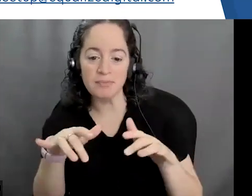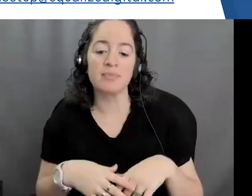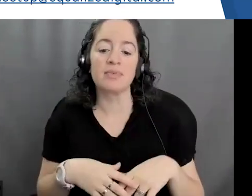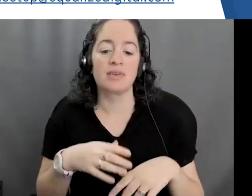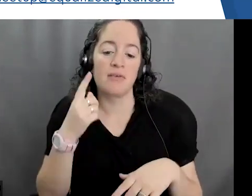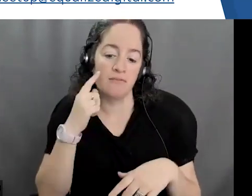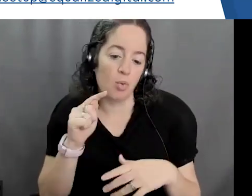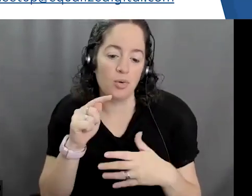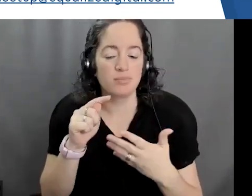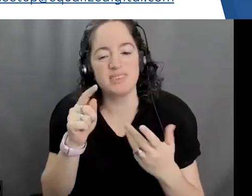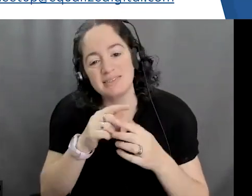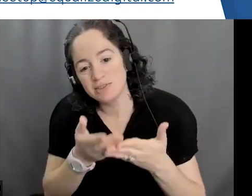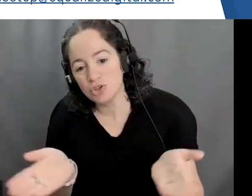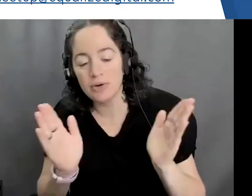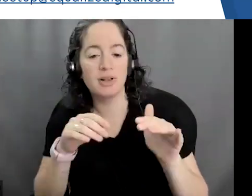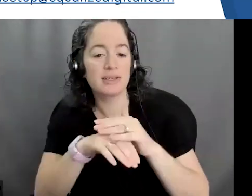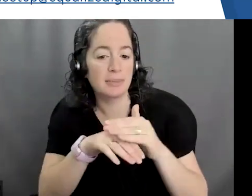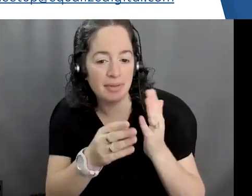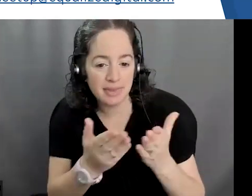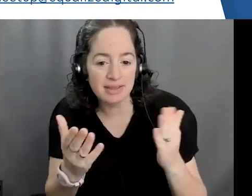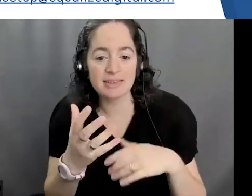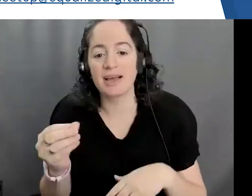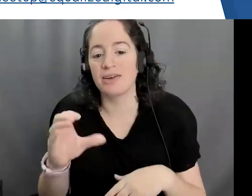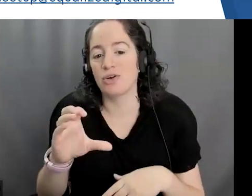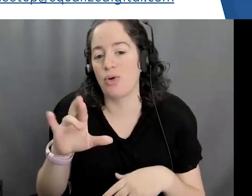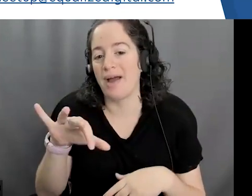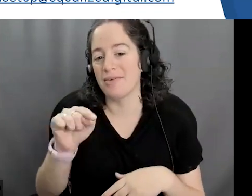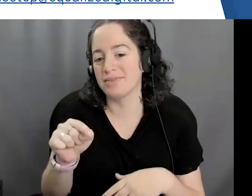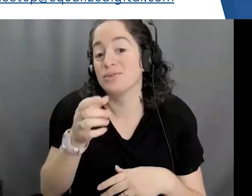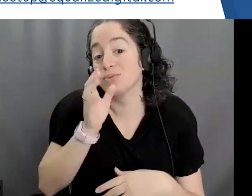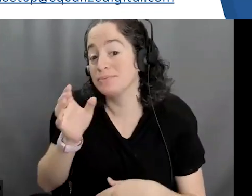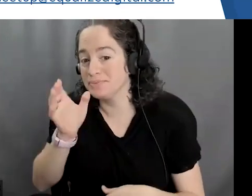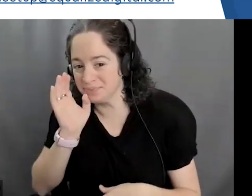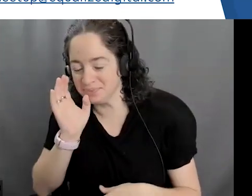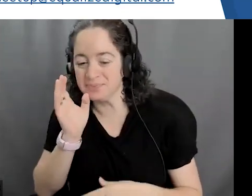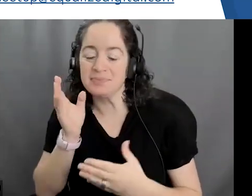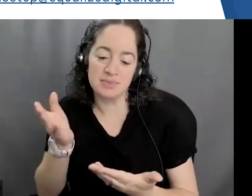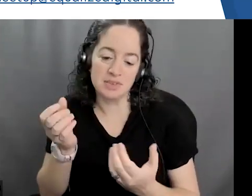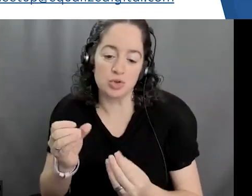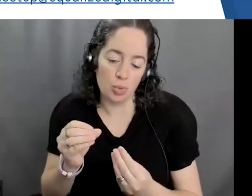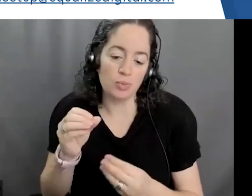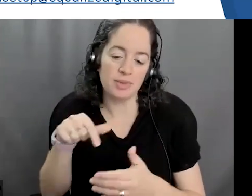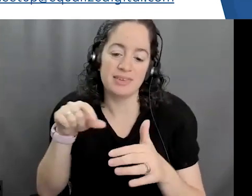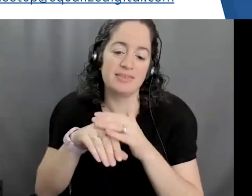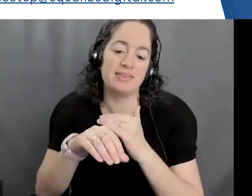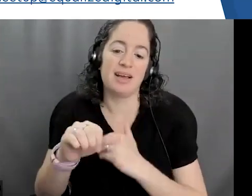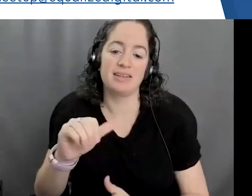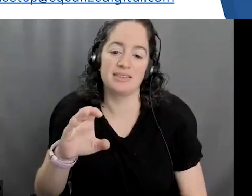which is at accessibilitycraft.com. We are seeking additional sponsors for the meetup.